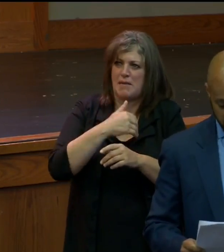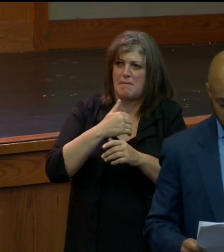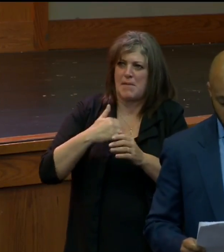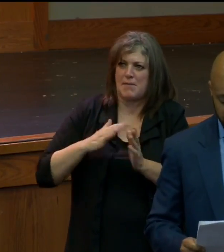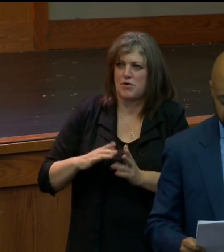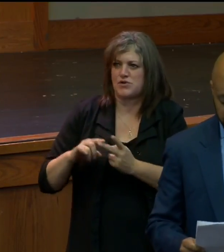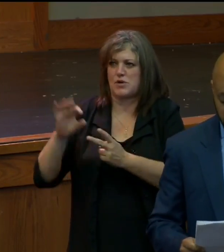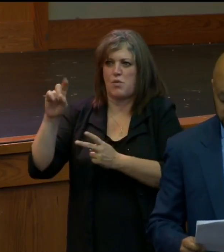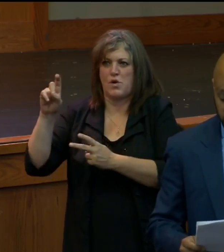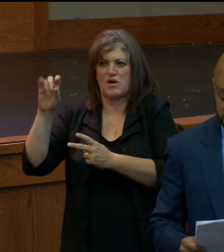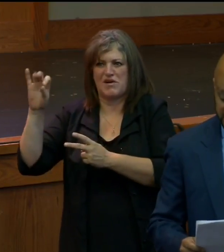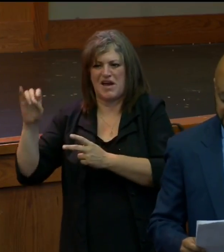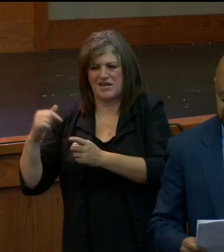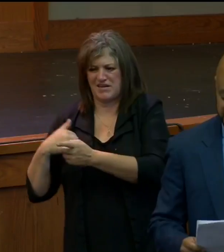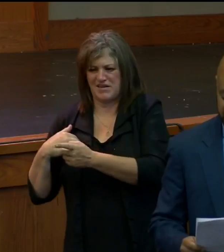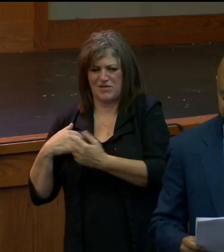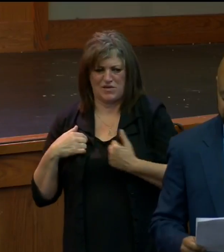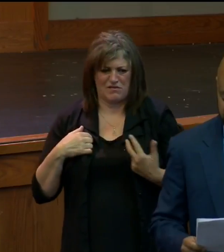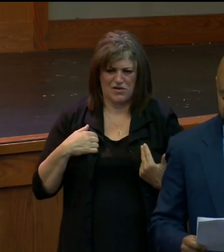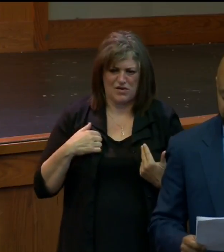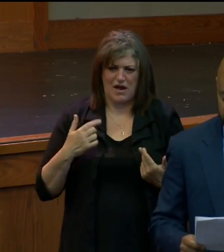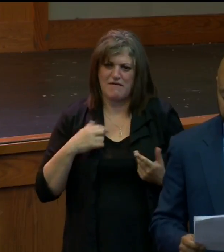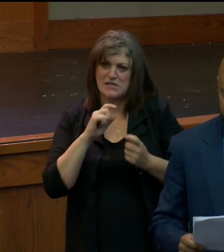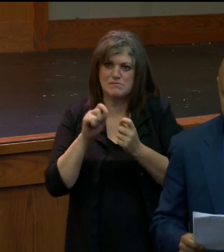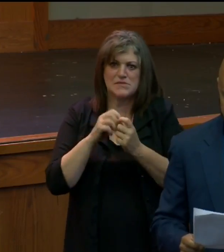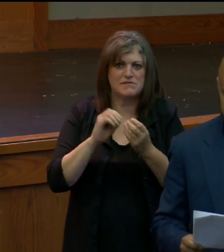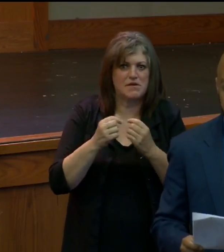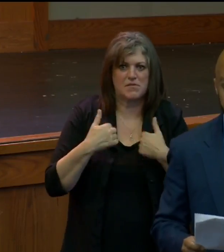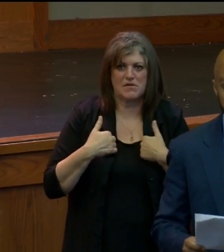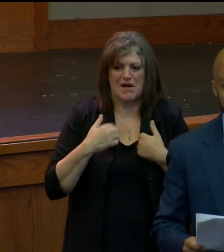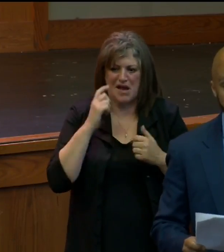WHILE I PROPOSE NO SPECIFIC SIZE, I NOTE A LEGISLATIVE BODY